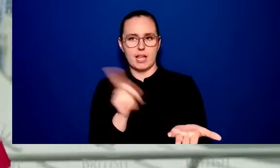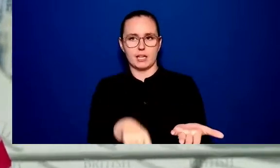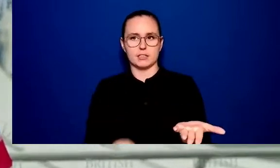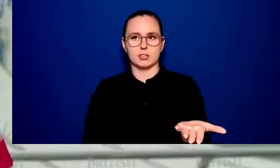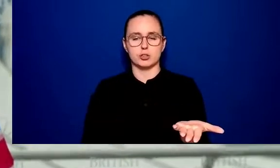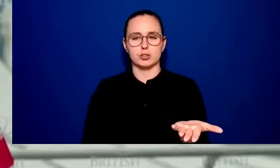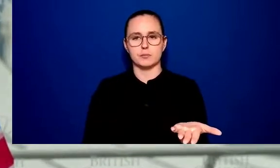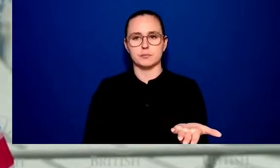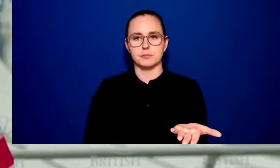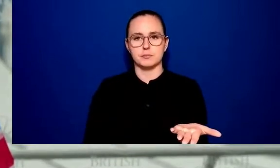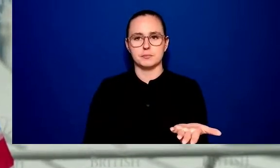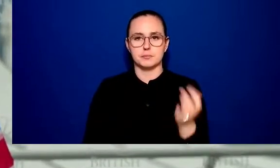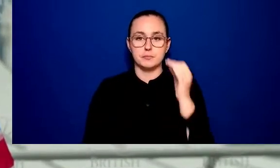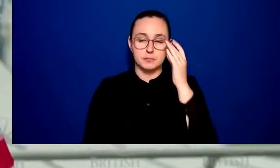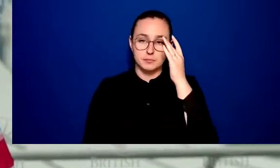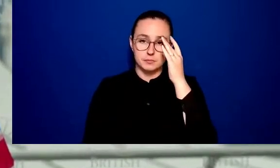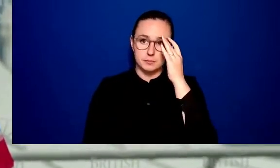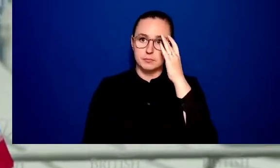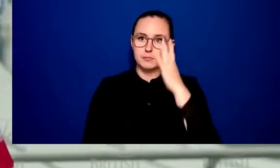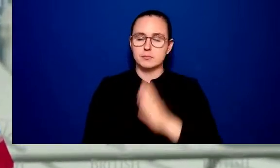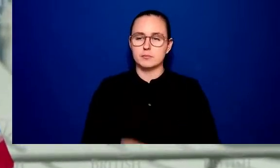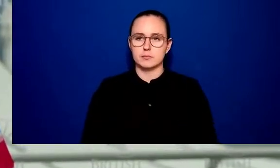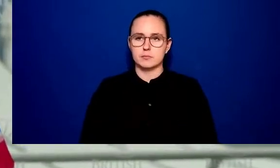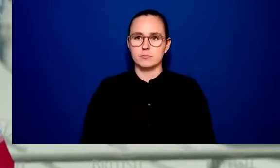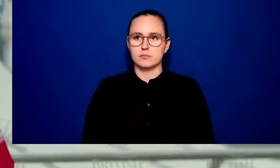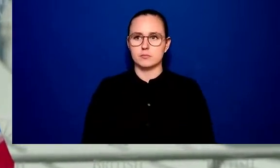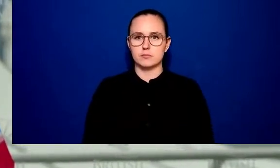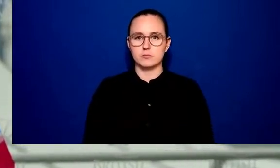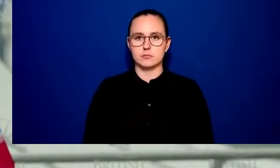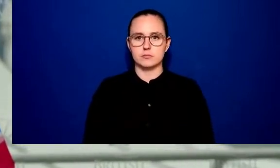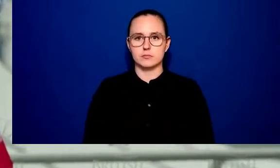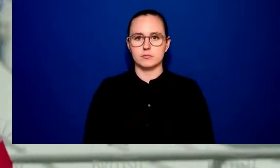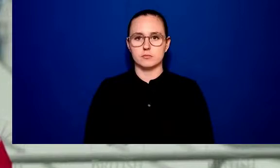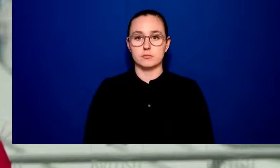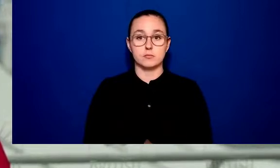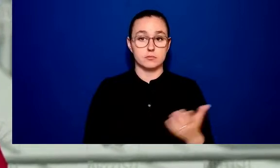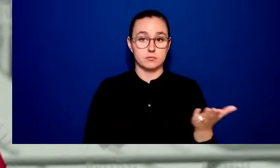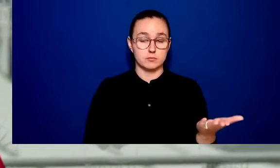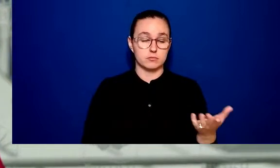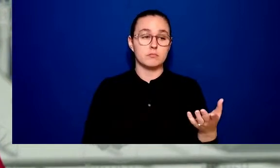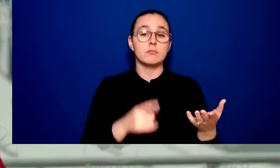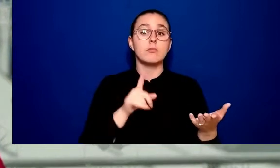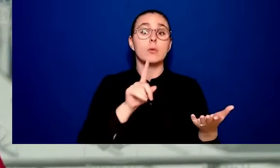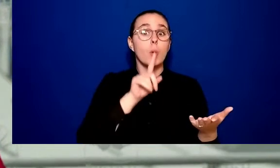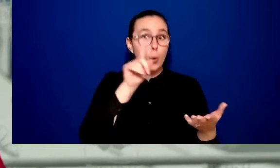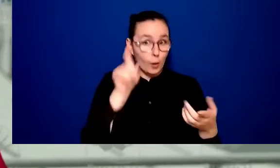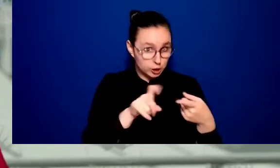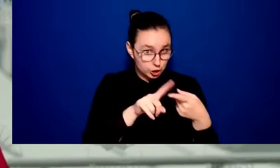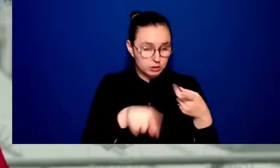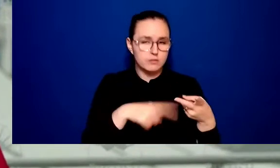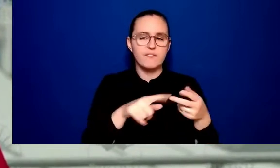Cube. You will be limited to one question and one follow up. Please Also remember to take your phone off mute. You will